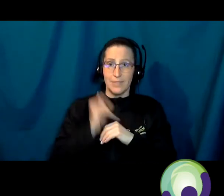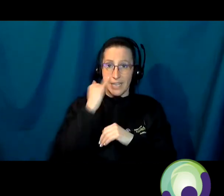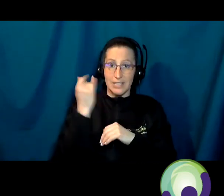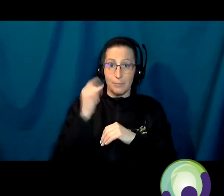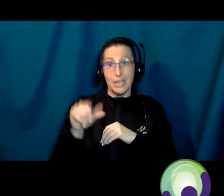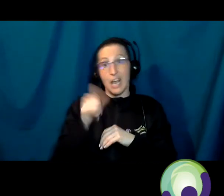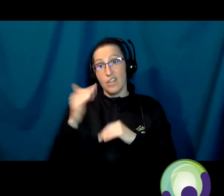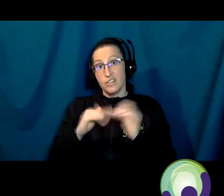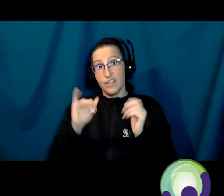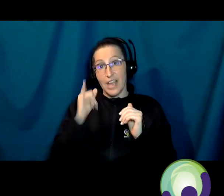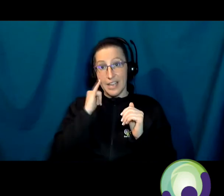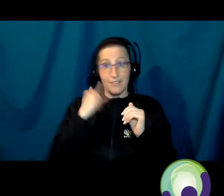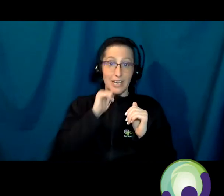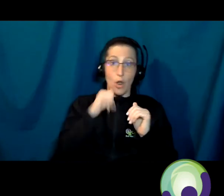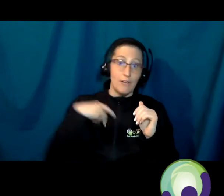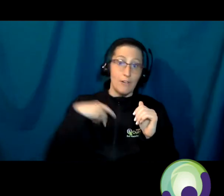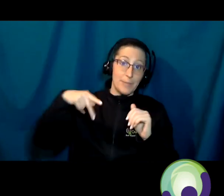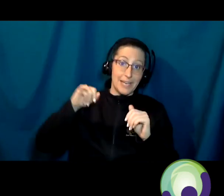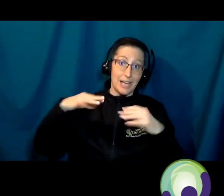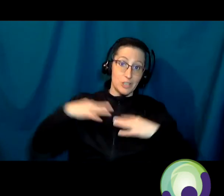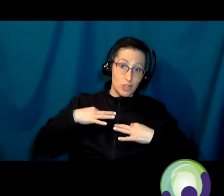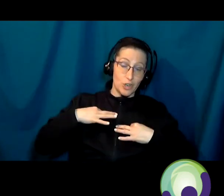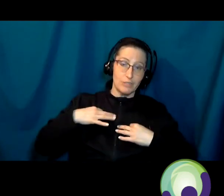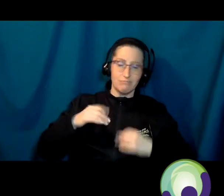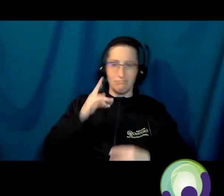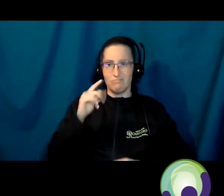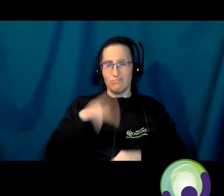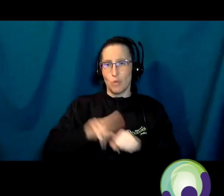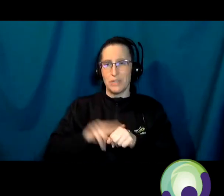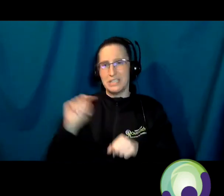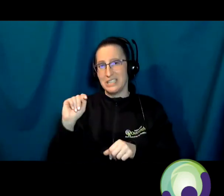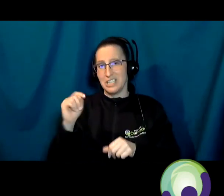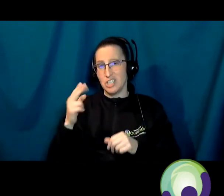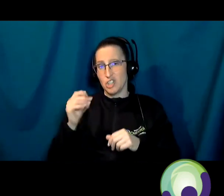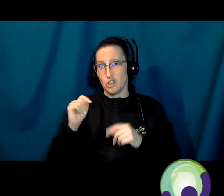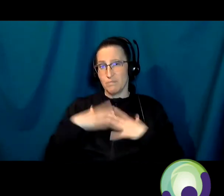their PI shirts that we've provided for them, they're generally wearing a T-shirt and jeans.